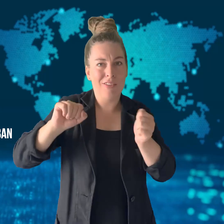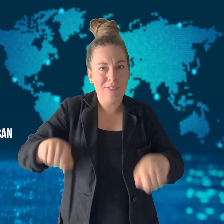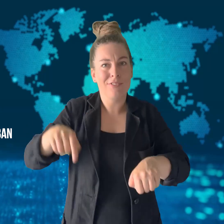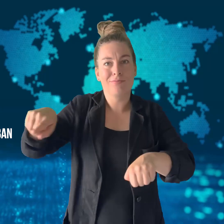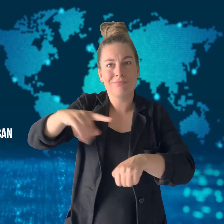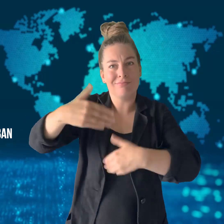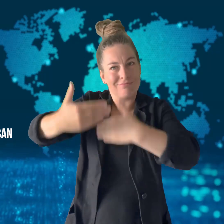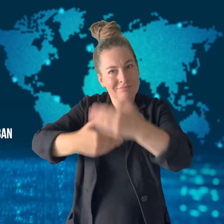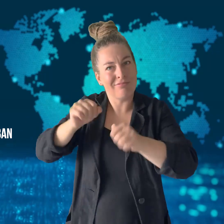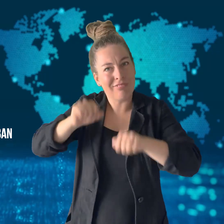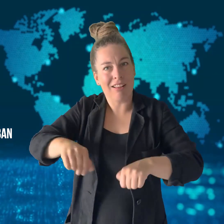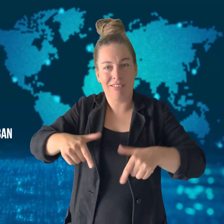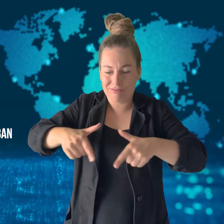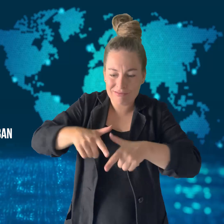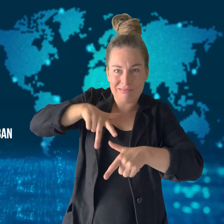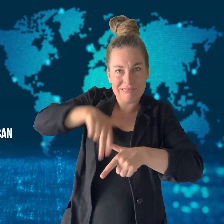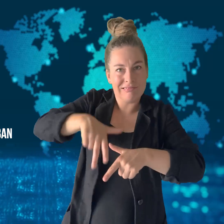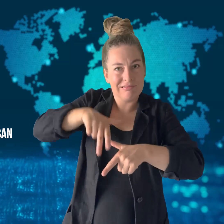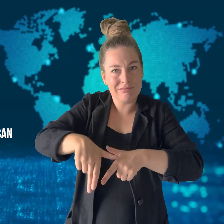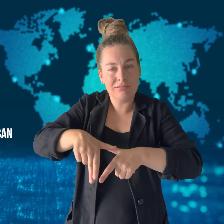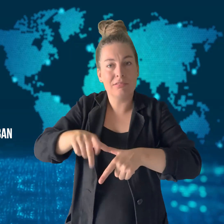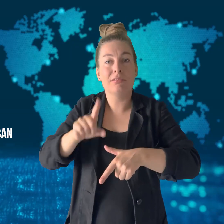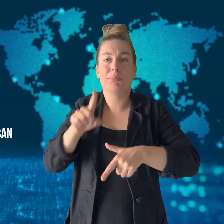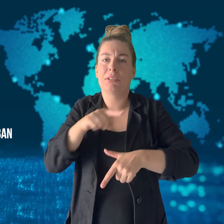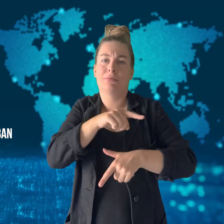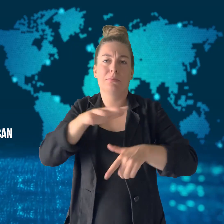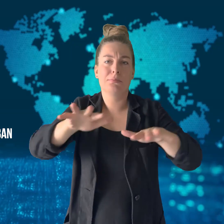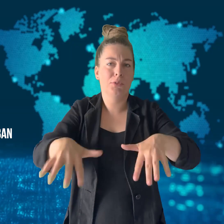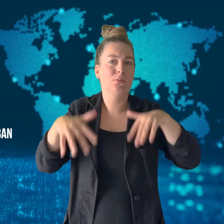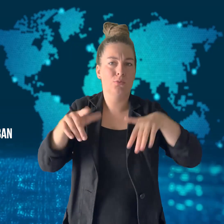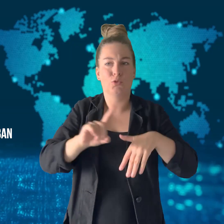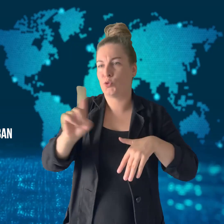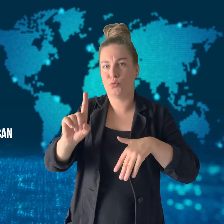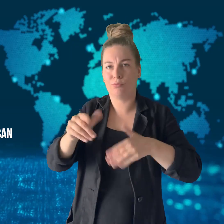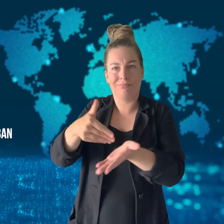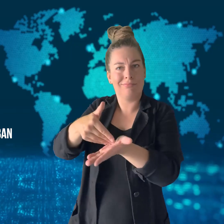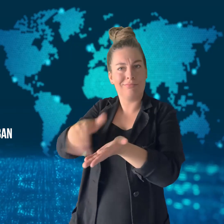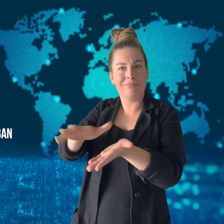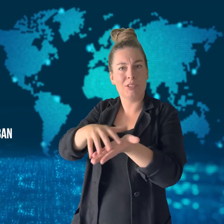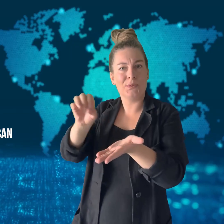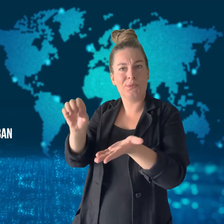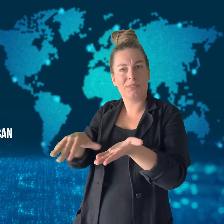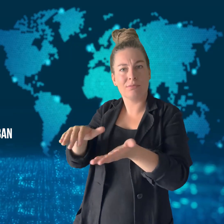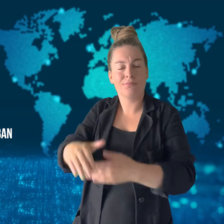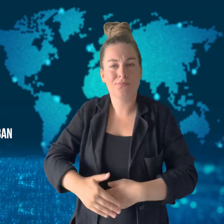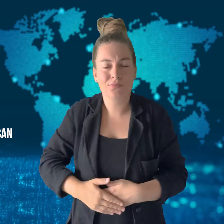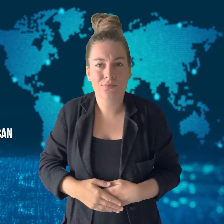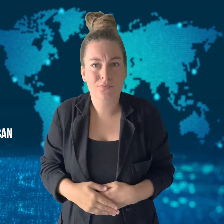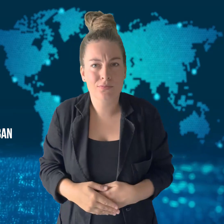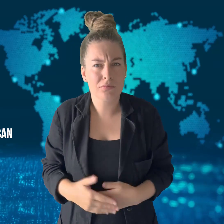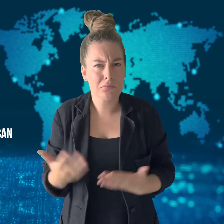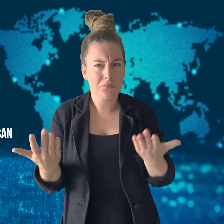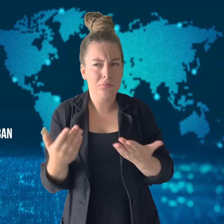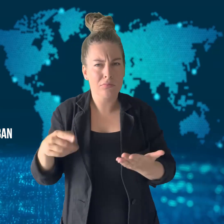the country's largely Muslim population